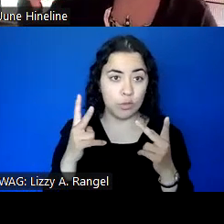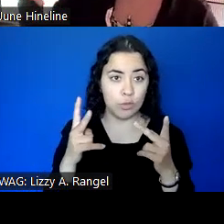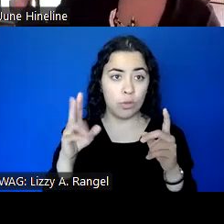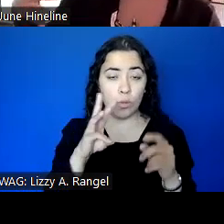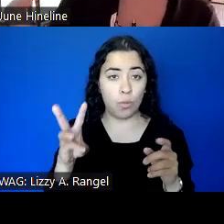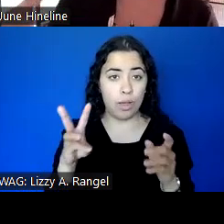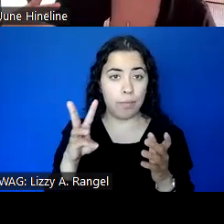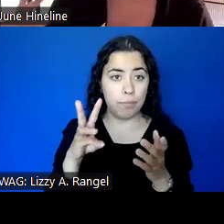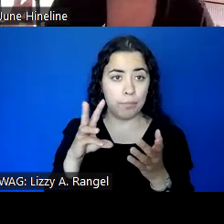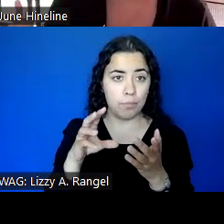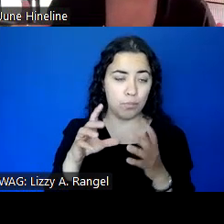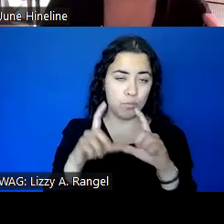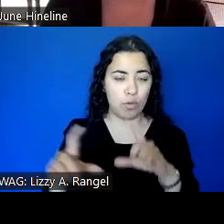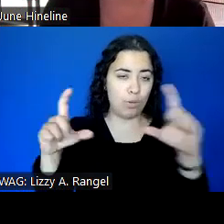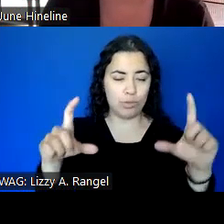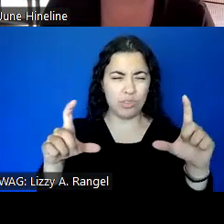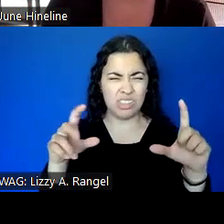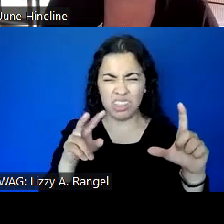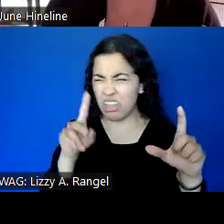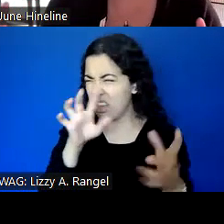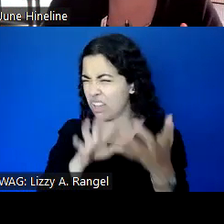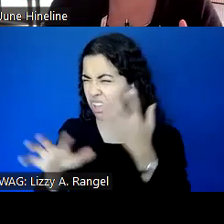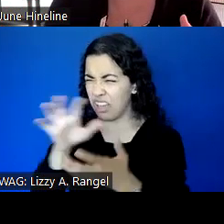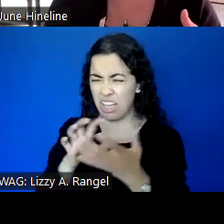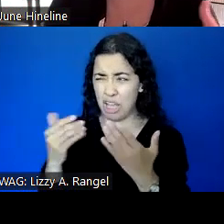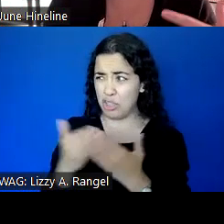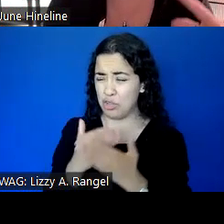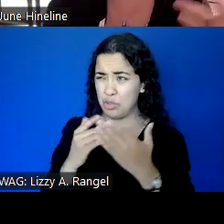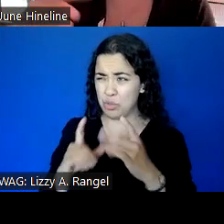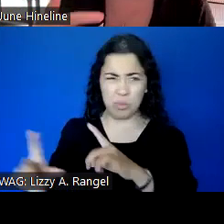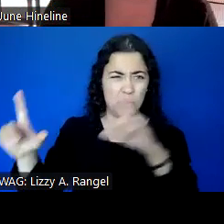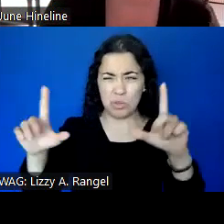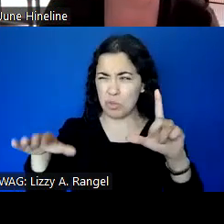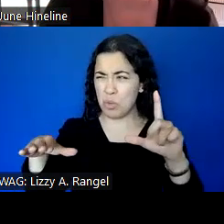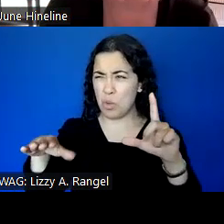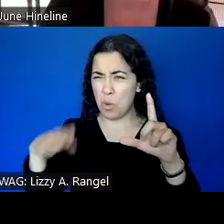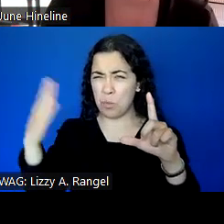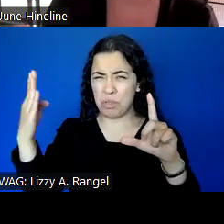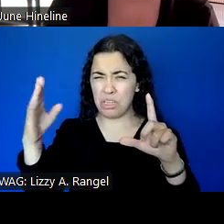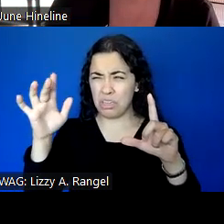distracting, and they just want all that movement turned off. So if a pop-up opens a new window